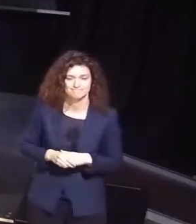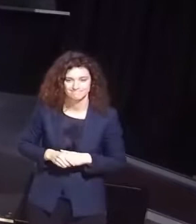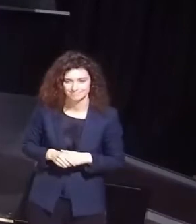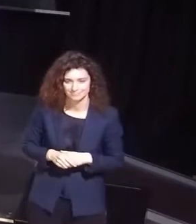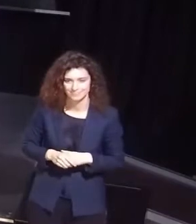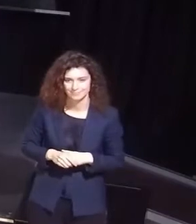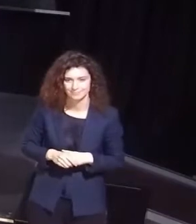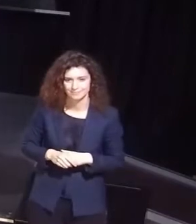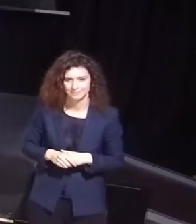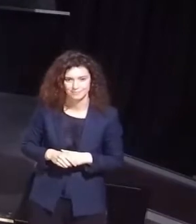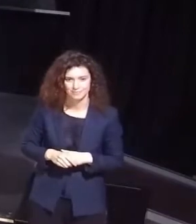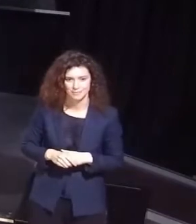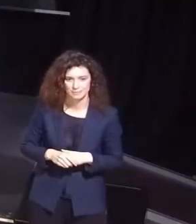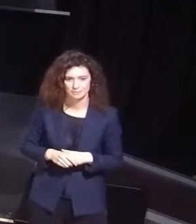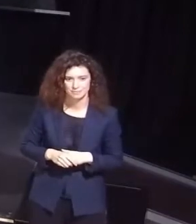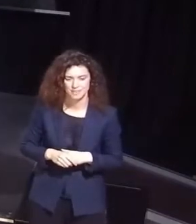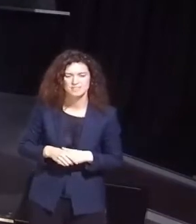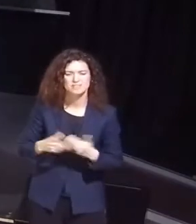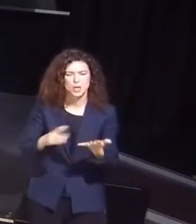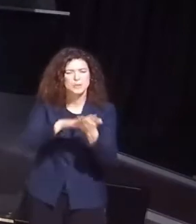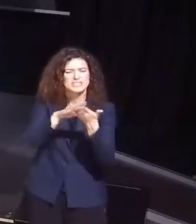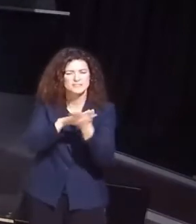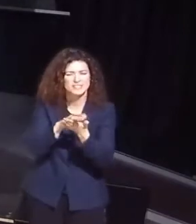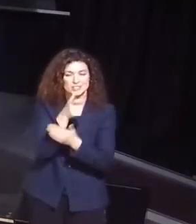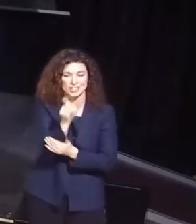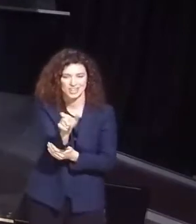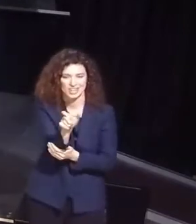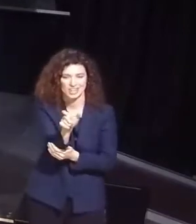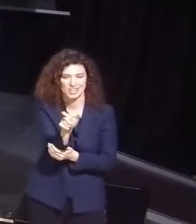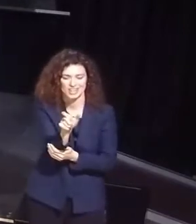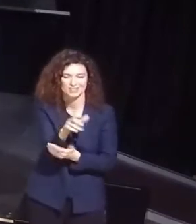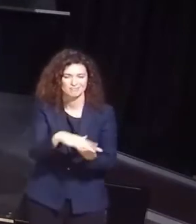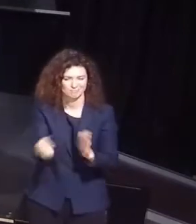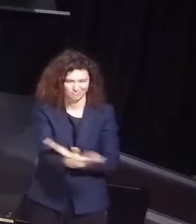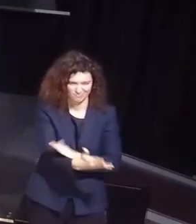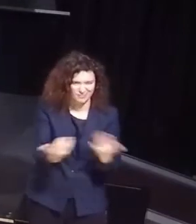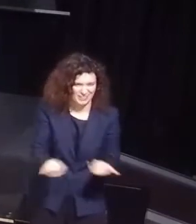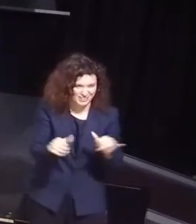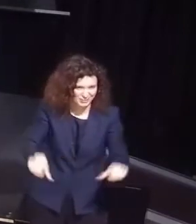So with that definition out of the way, Let's talk about two others.